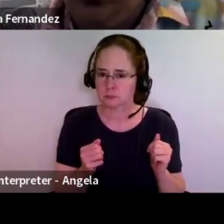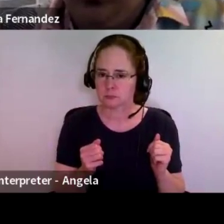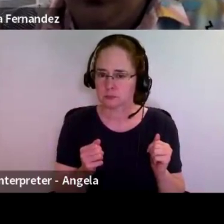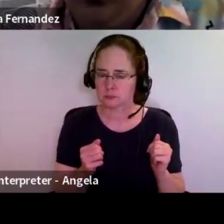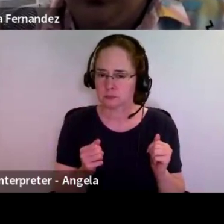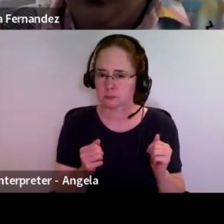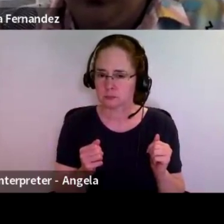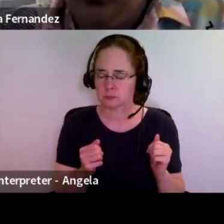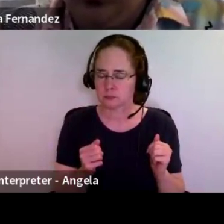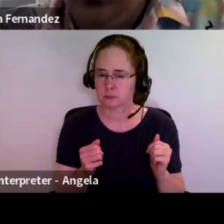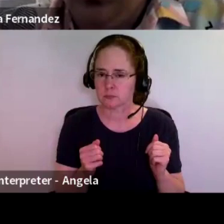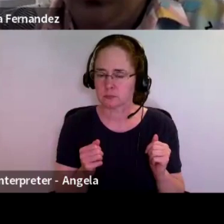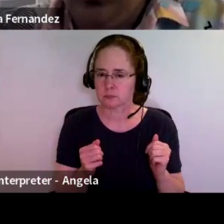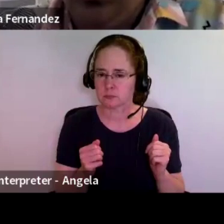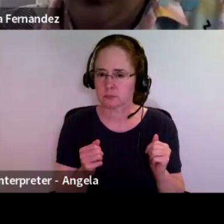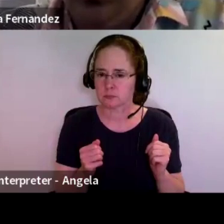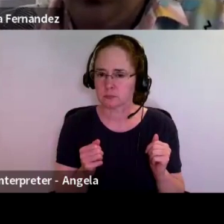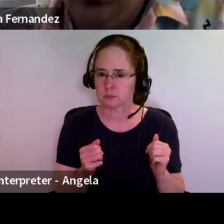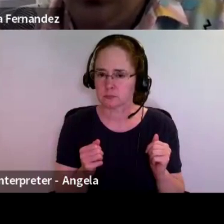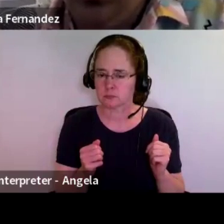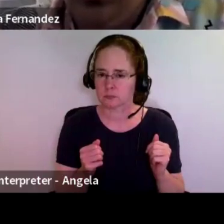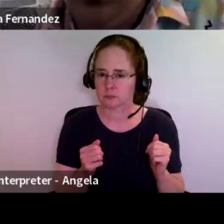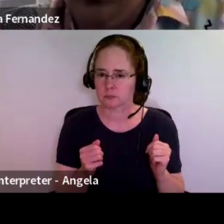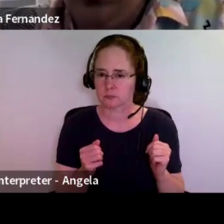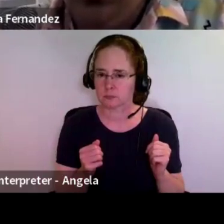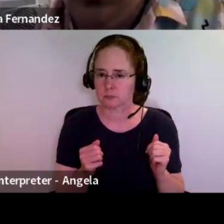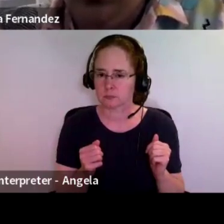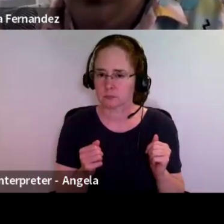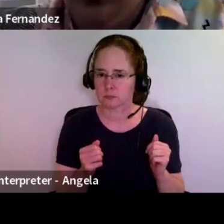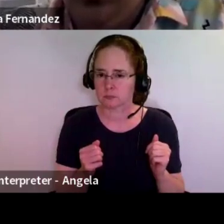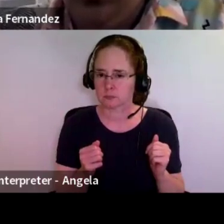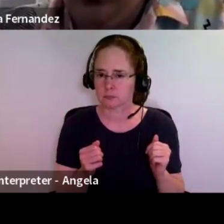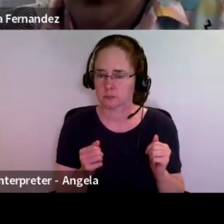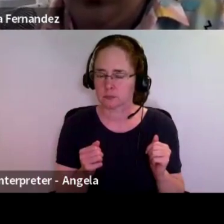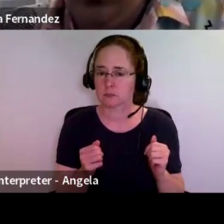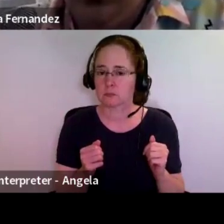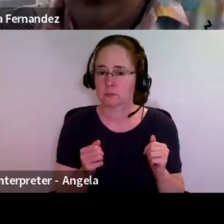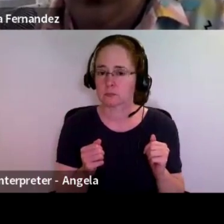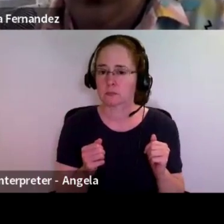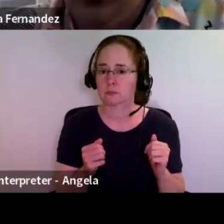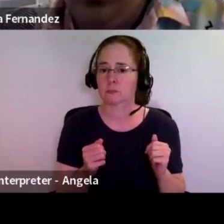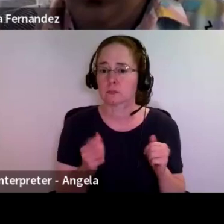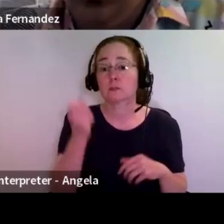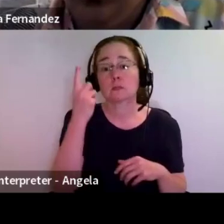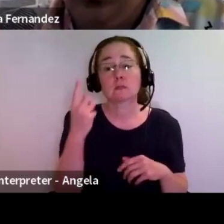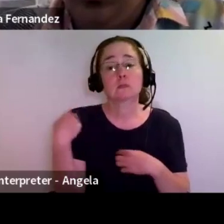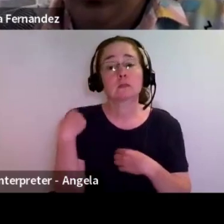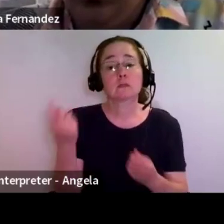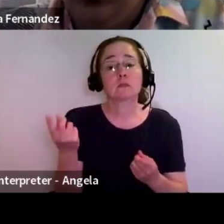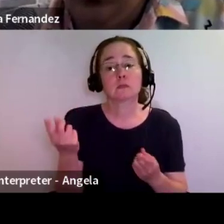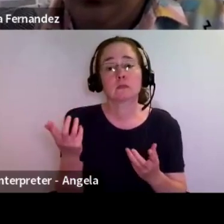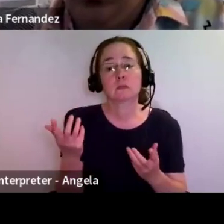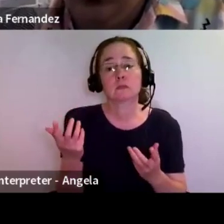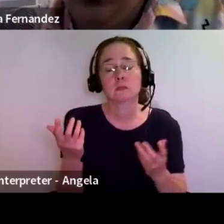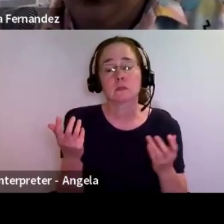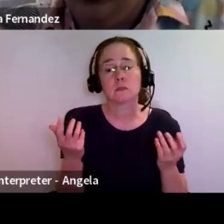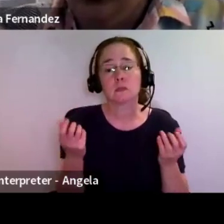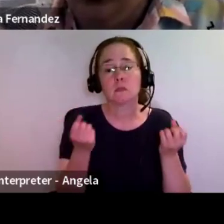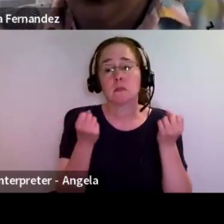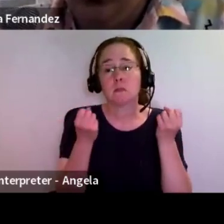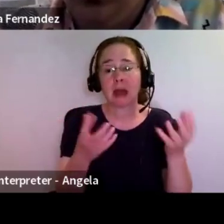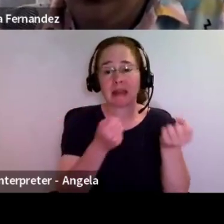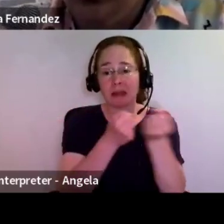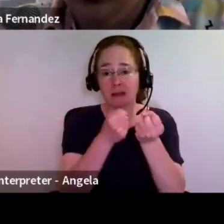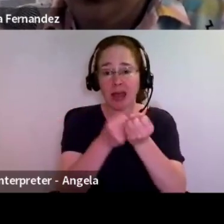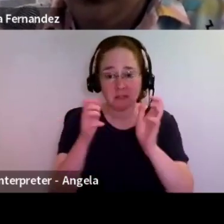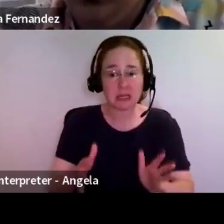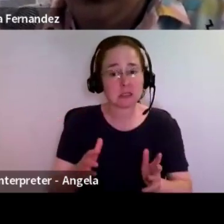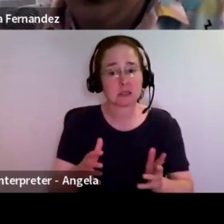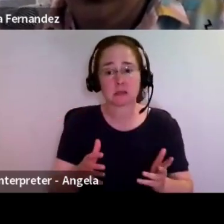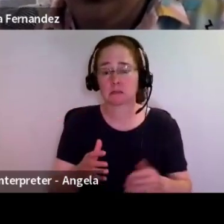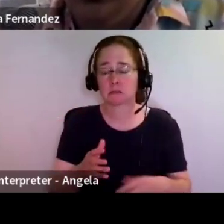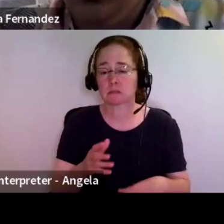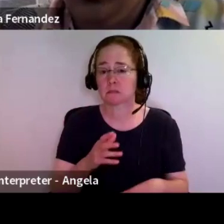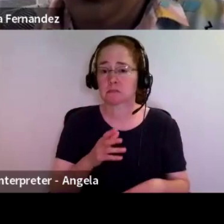about a lot of advocates have been speaking out, and we have,